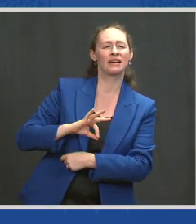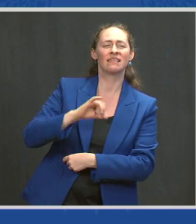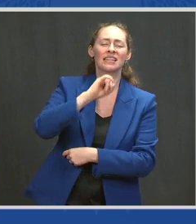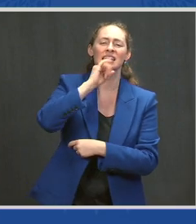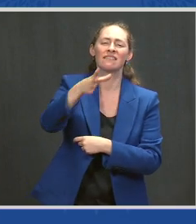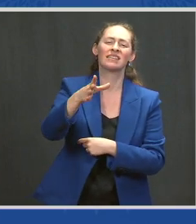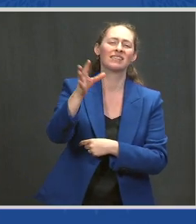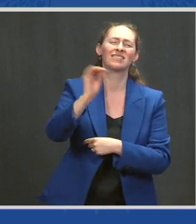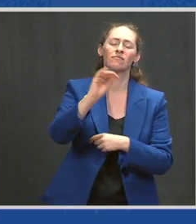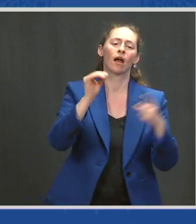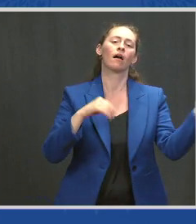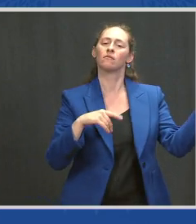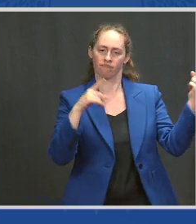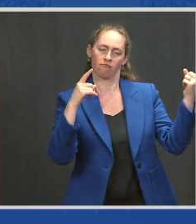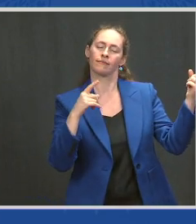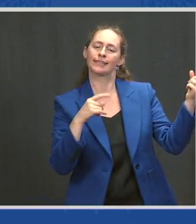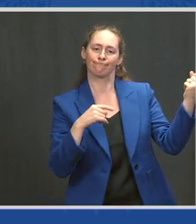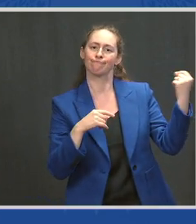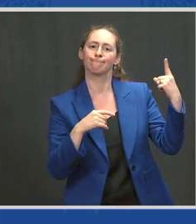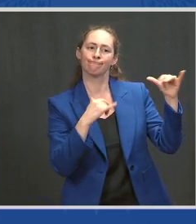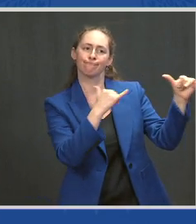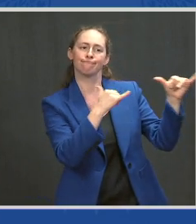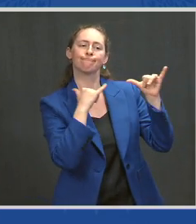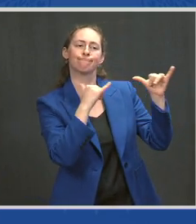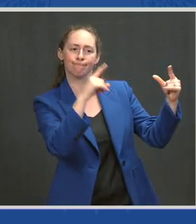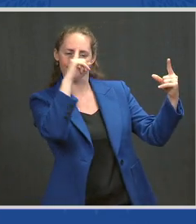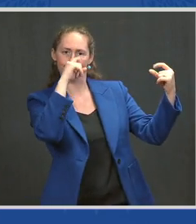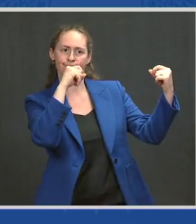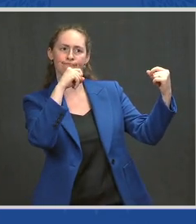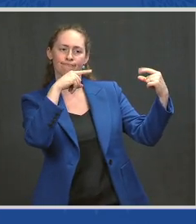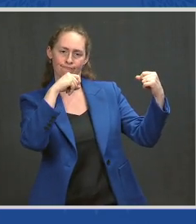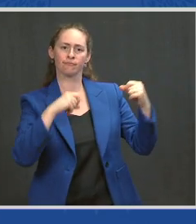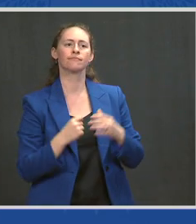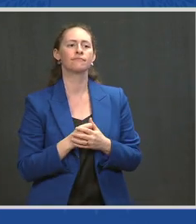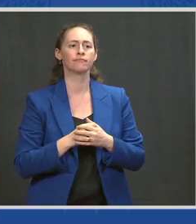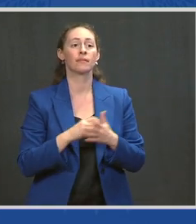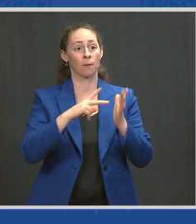But that does not mean he's ready to, quote, figuratively speaking, "lay down his arms," and say, "Come on."